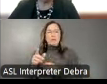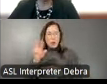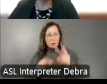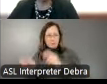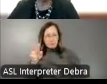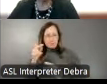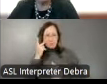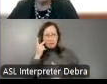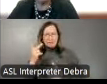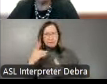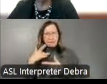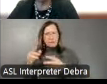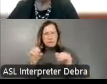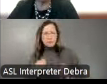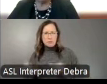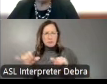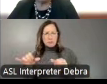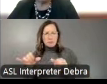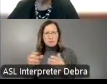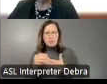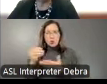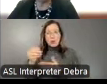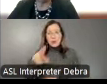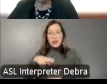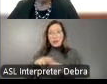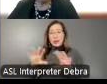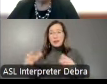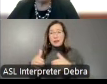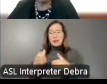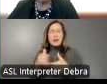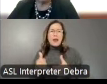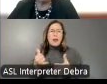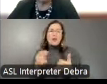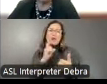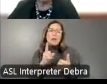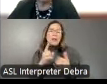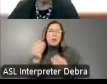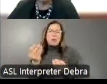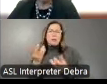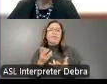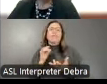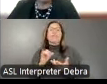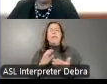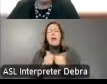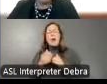a national entity, informs our work on helping to shape the future of the field. We're seeding and